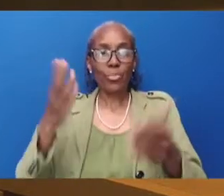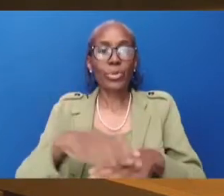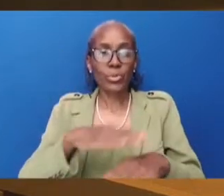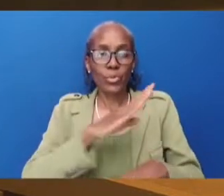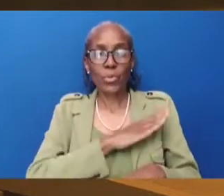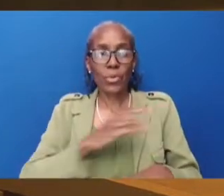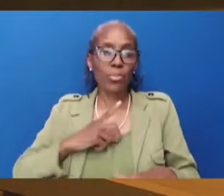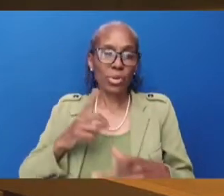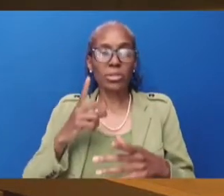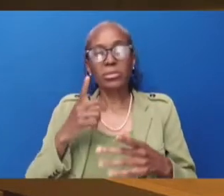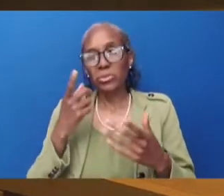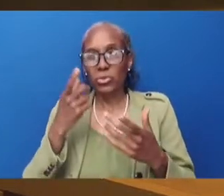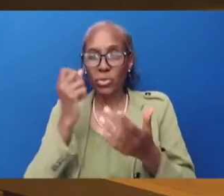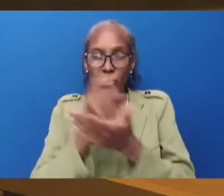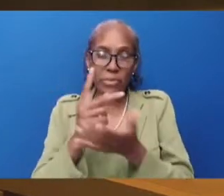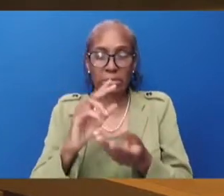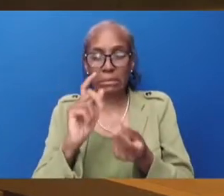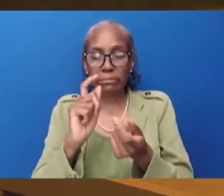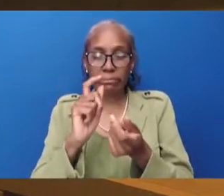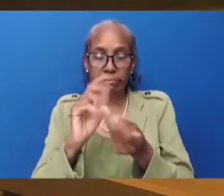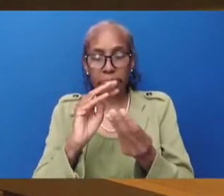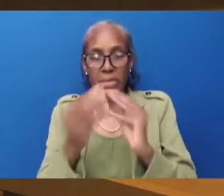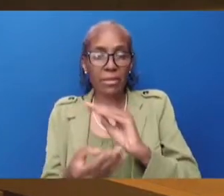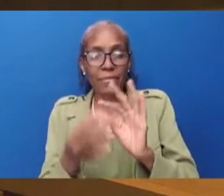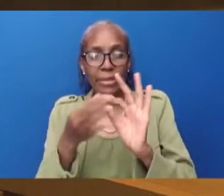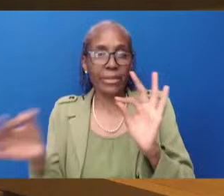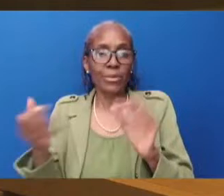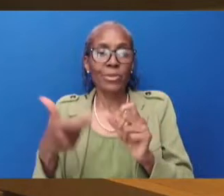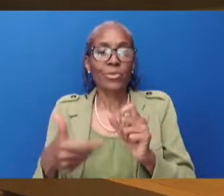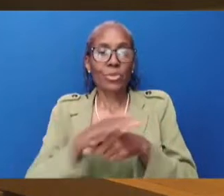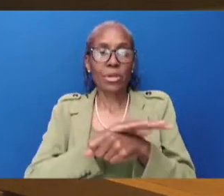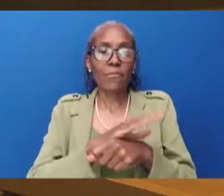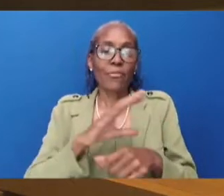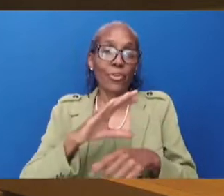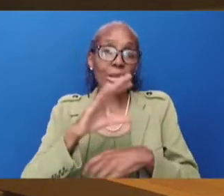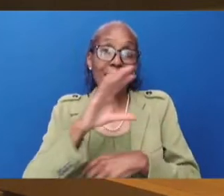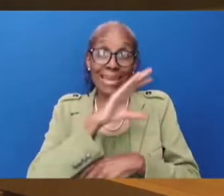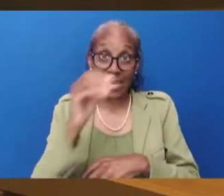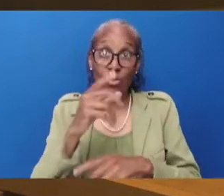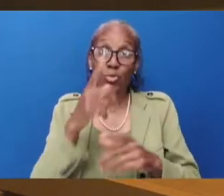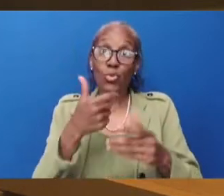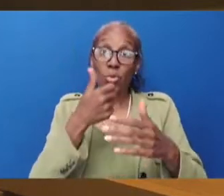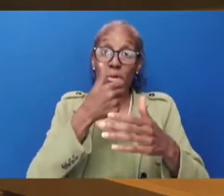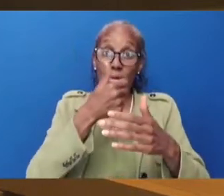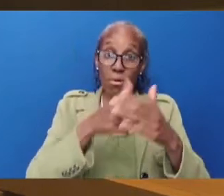WILL PROBABLY BE A RESOLUTION I